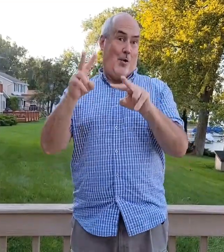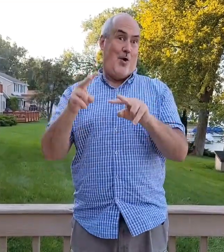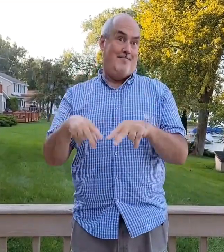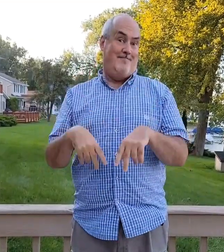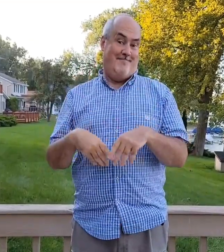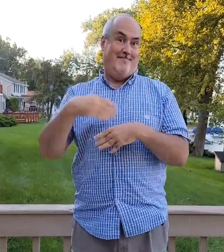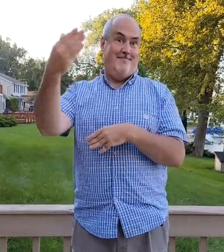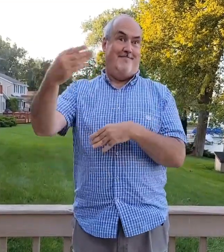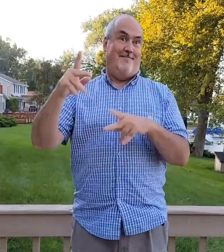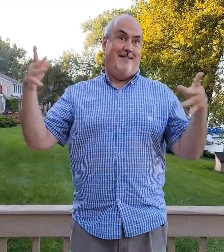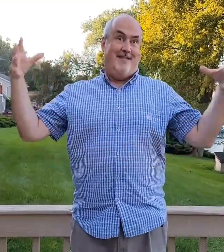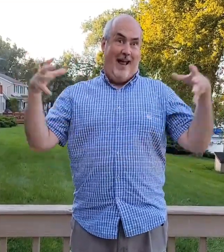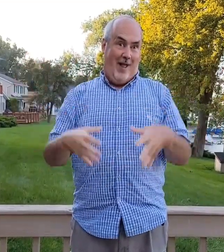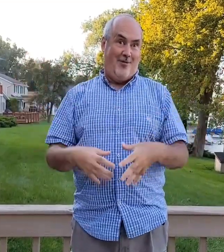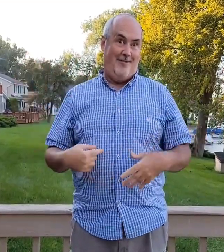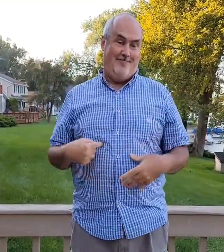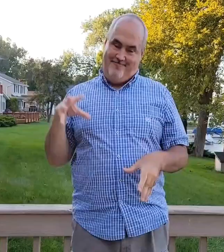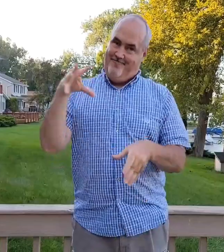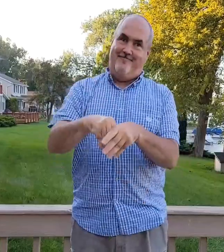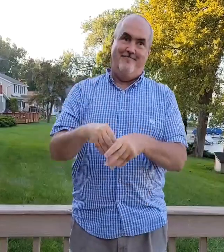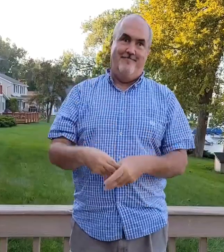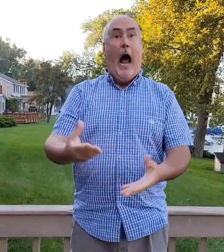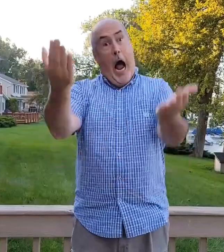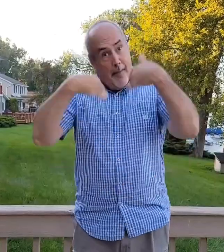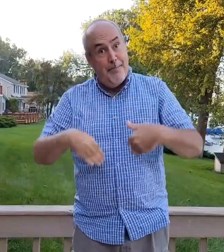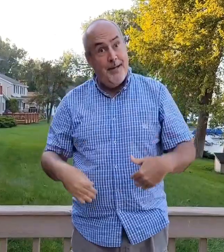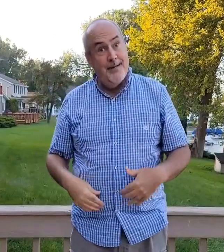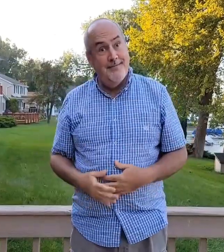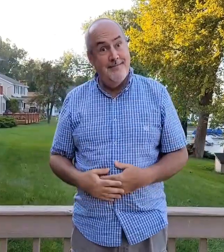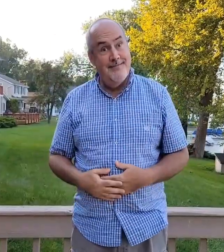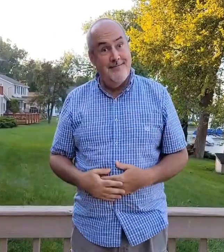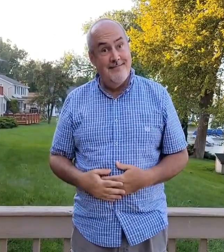Looking forward to the next gathering! I will be there. Come join us!